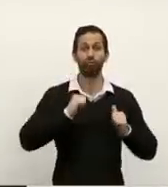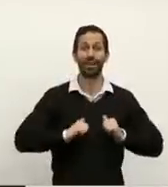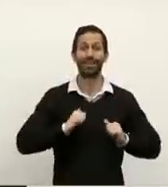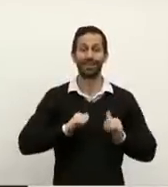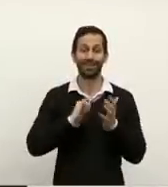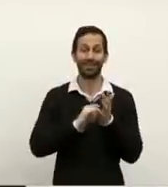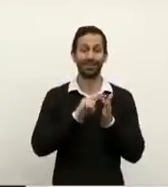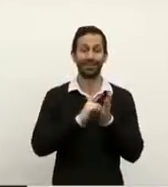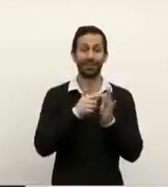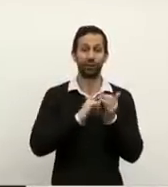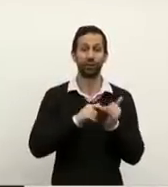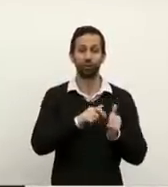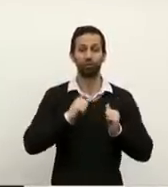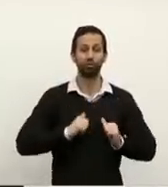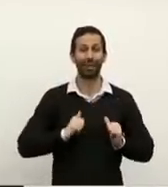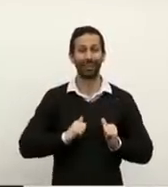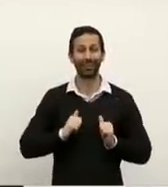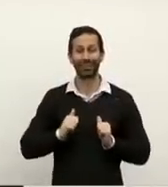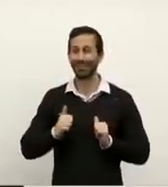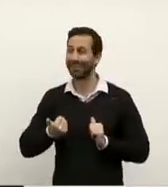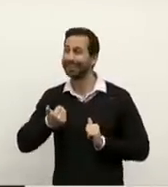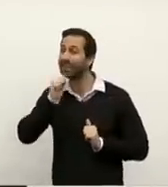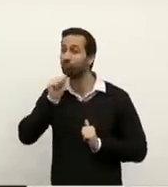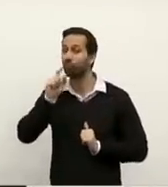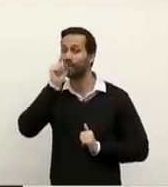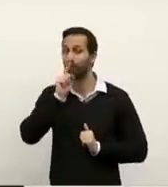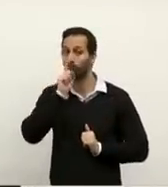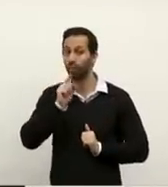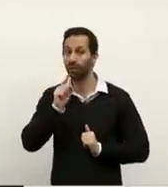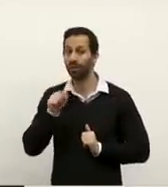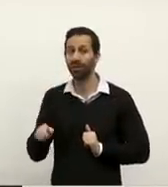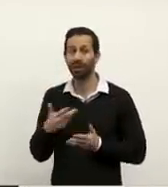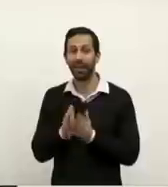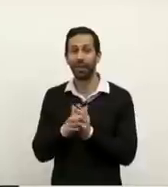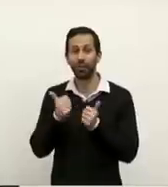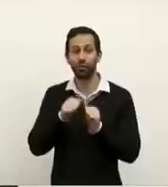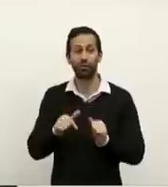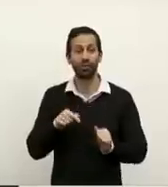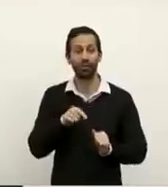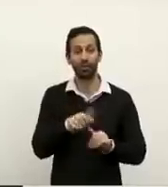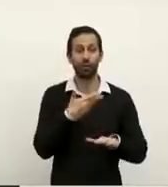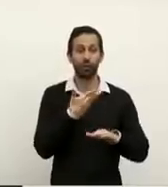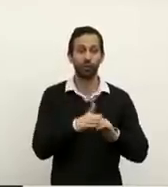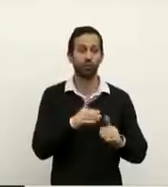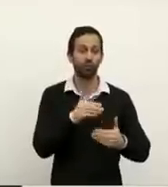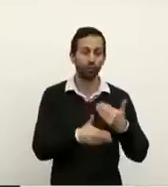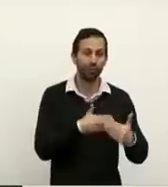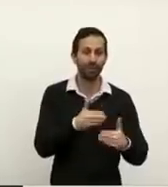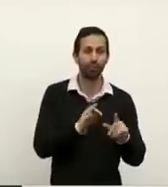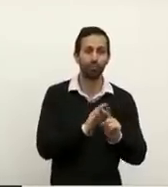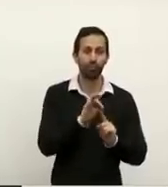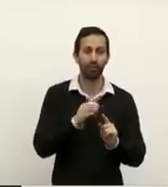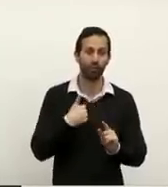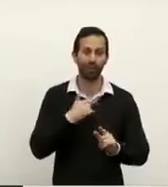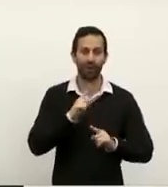and they've trained just under 600 people about how to use some of these new process improvements that we're putting in place.